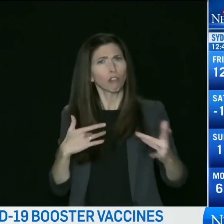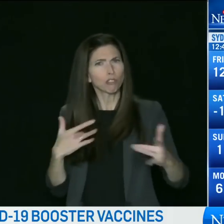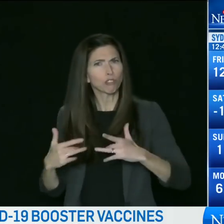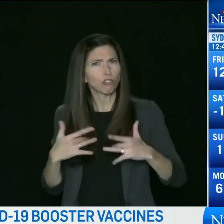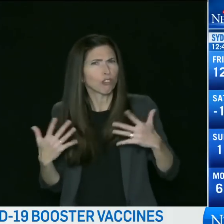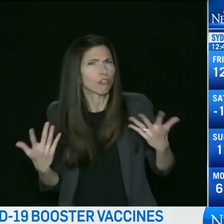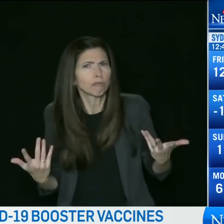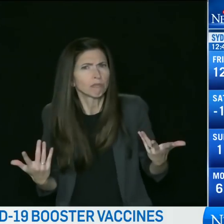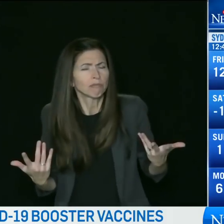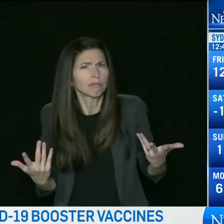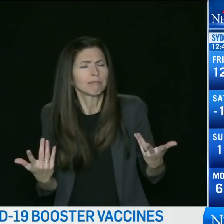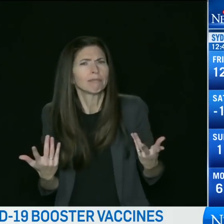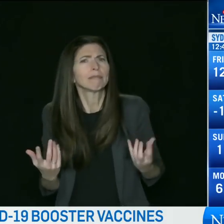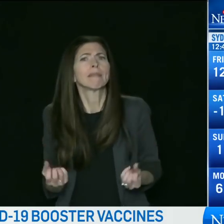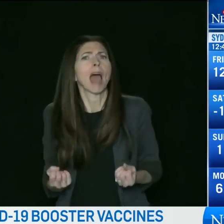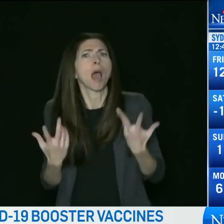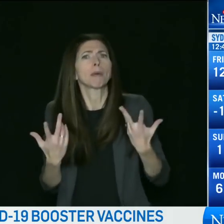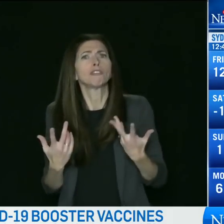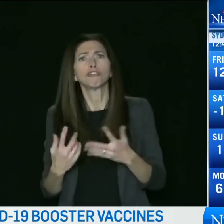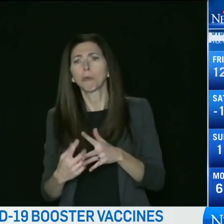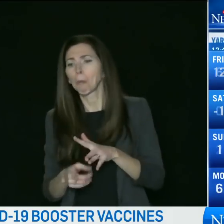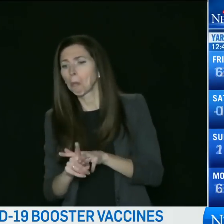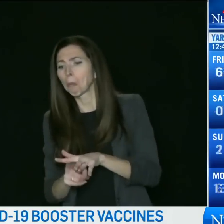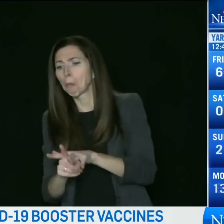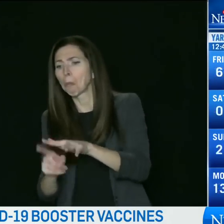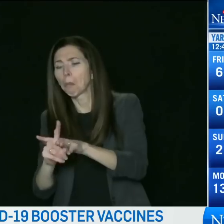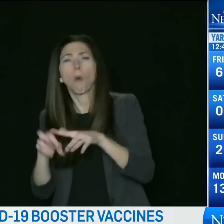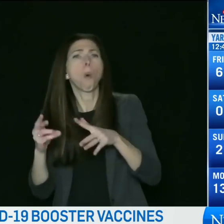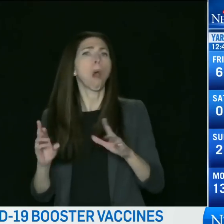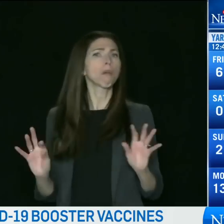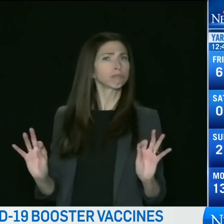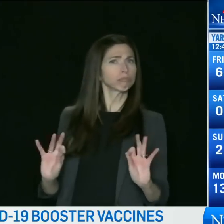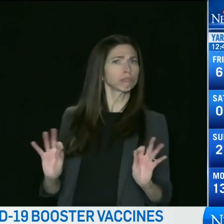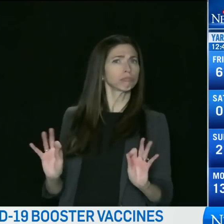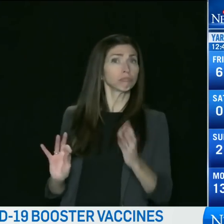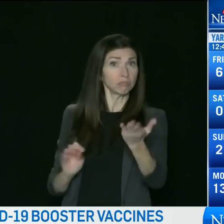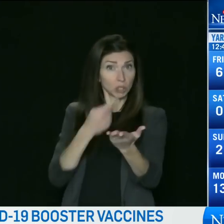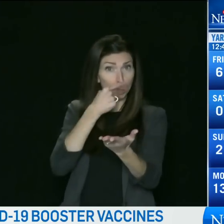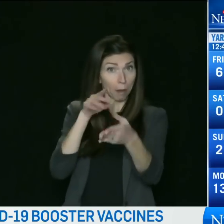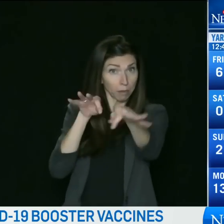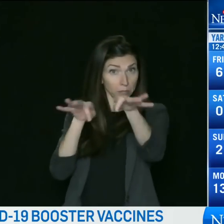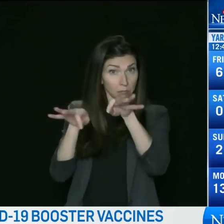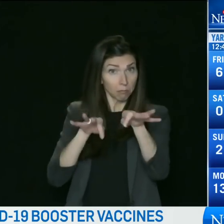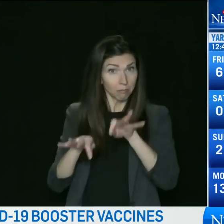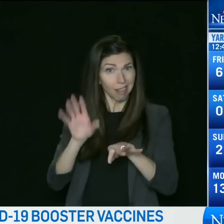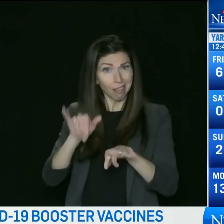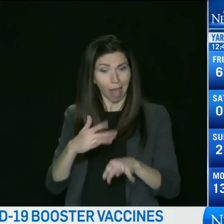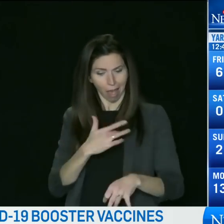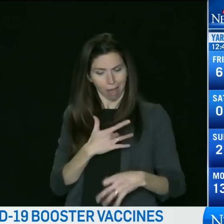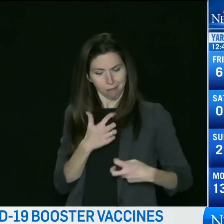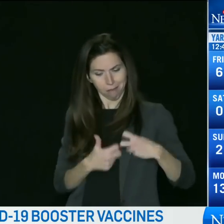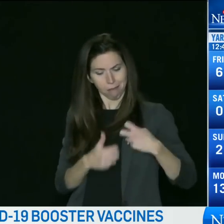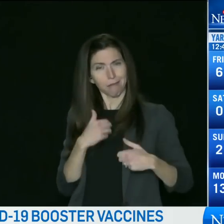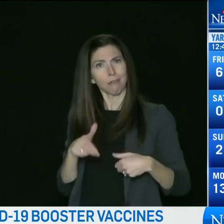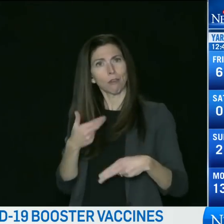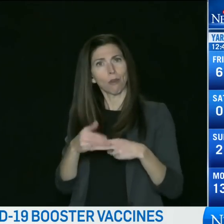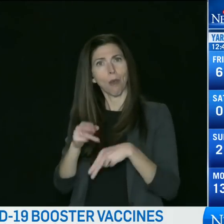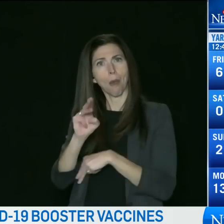HESITANT ABOUT A SHOT FOR MYOCARDITIS, IF YOU COULD JUST SPEAK TO HOW RARE IT IS OR NOT